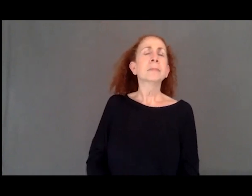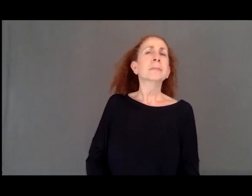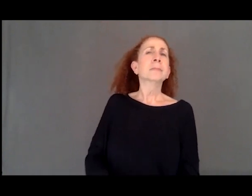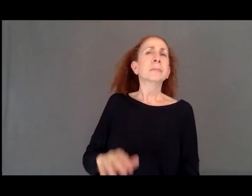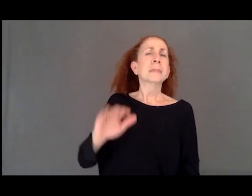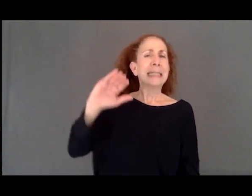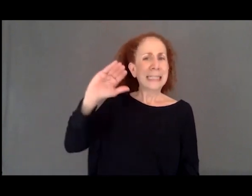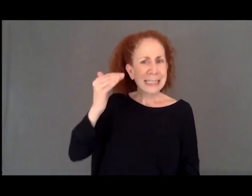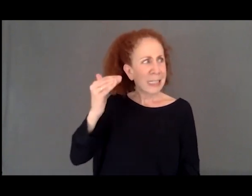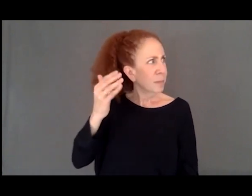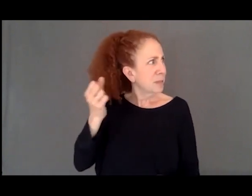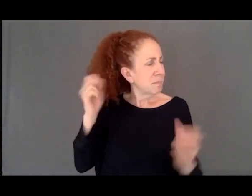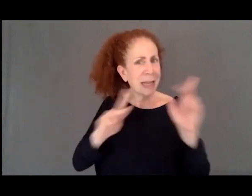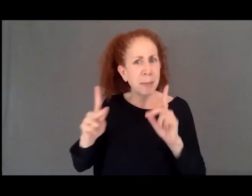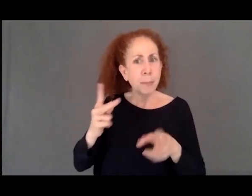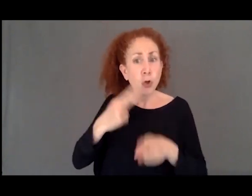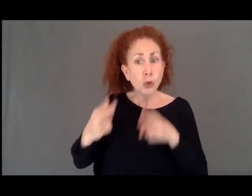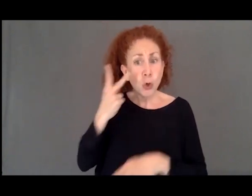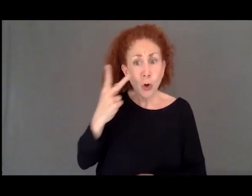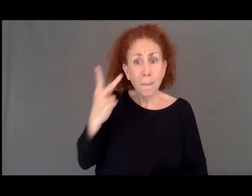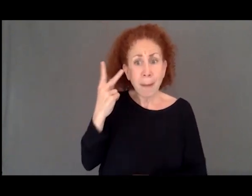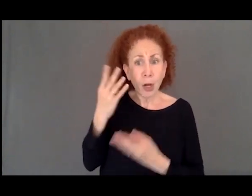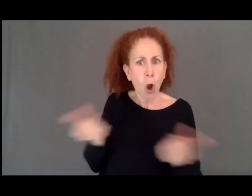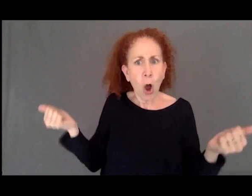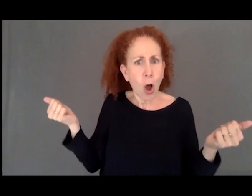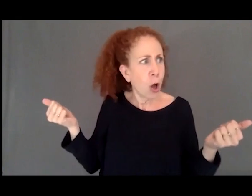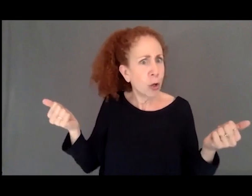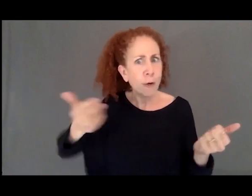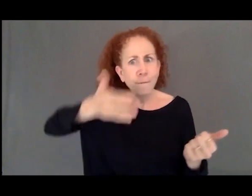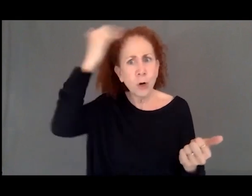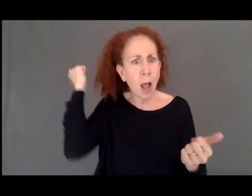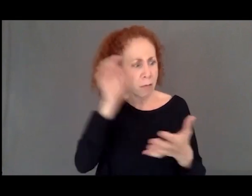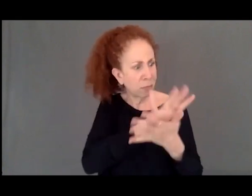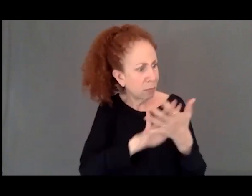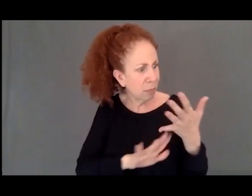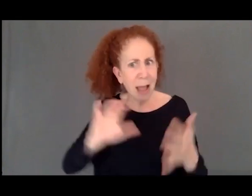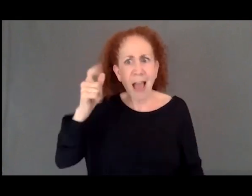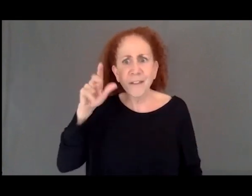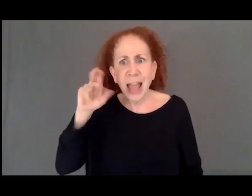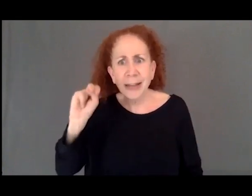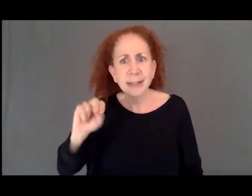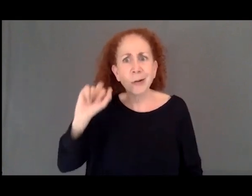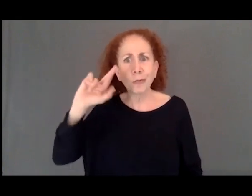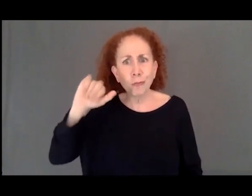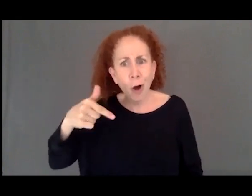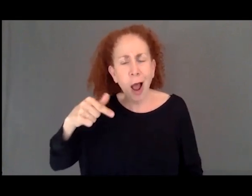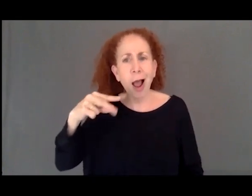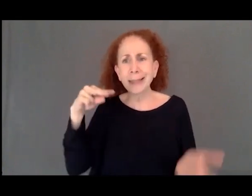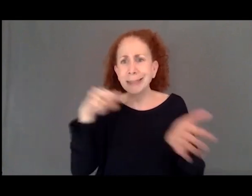is that everybody short-term memory or many people's short-term memory has vanished. Everybody just forgot about Afghanistan. Everybody forgot about Iraq. Everybody forgot about Syria.